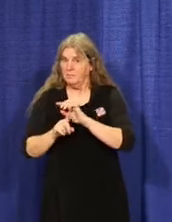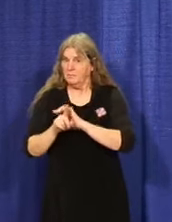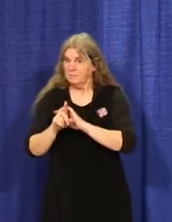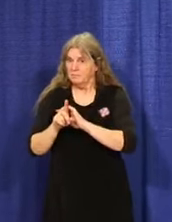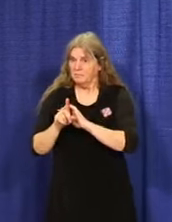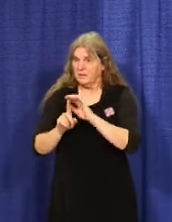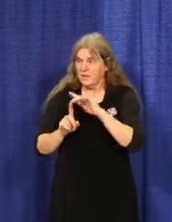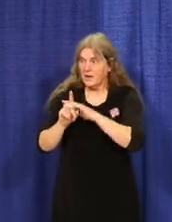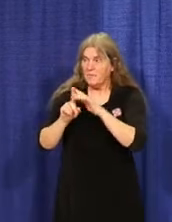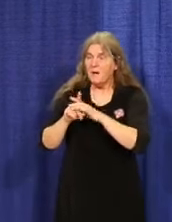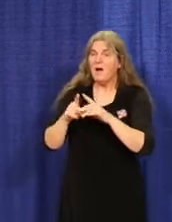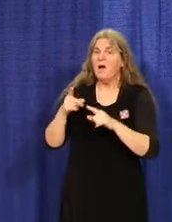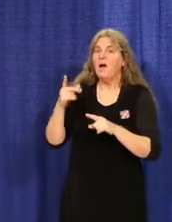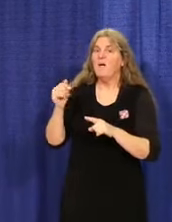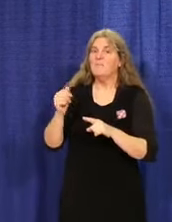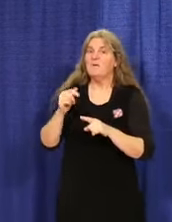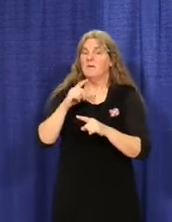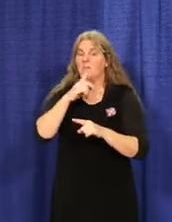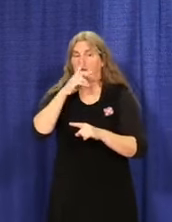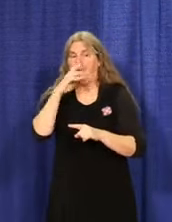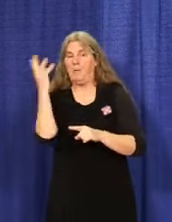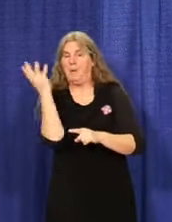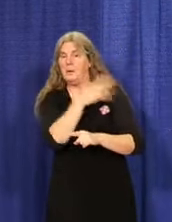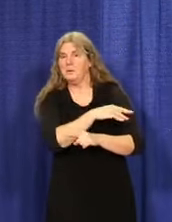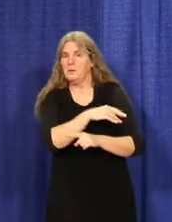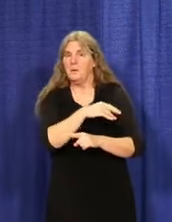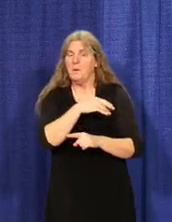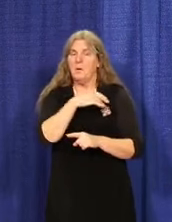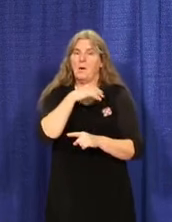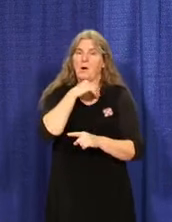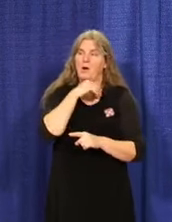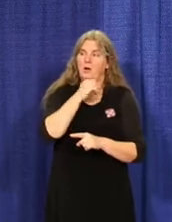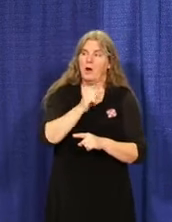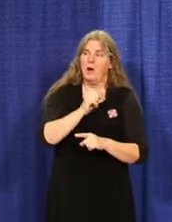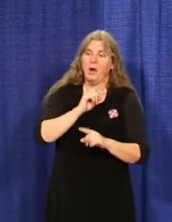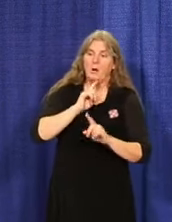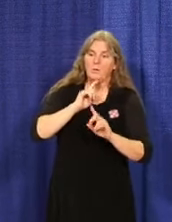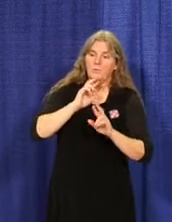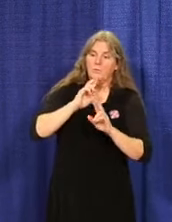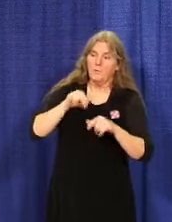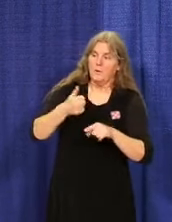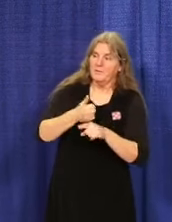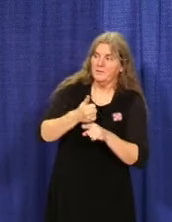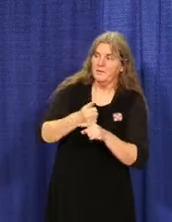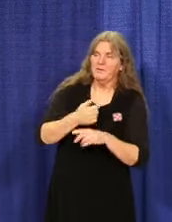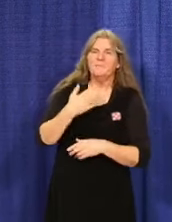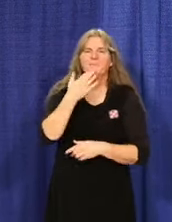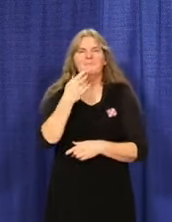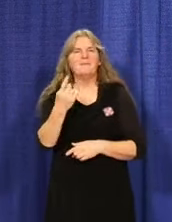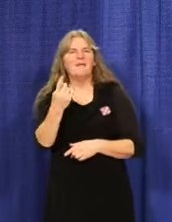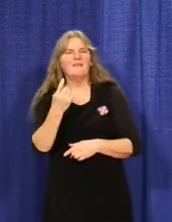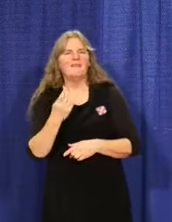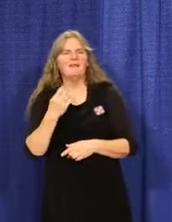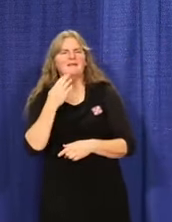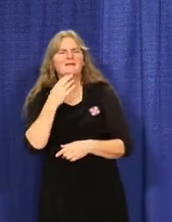charges under CEMA regarding people who had not checked in at those kiosks? Thank you, for the question. We had an update on Friday with